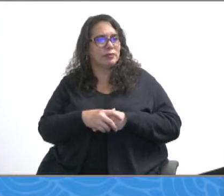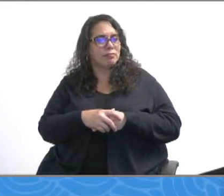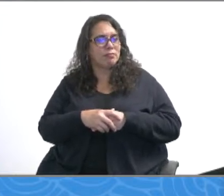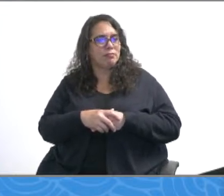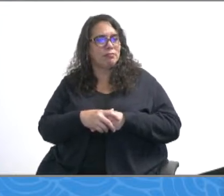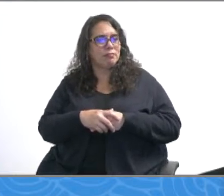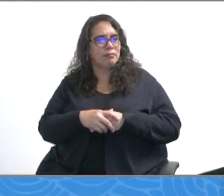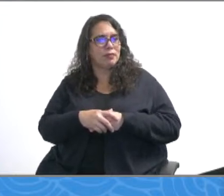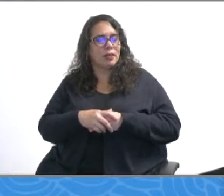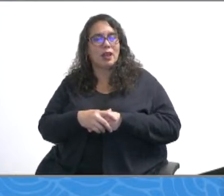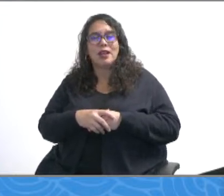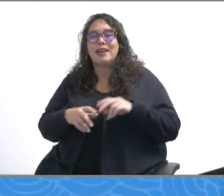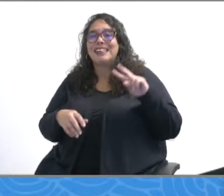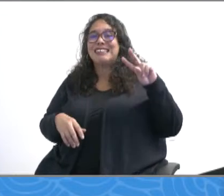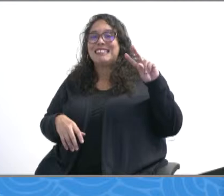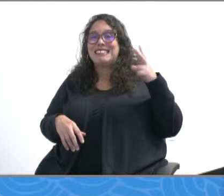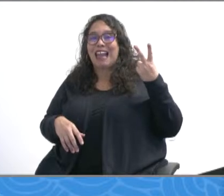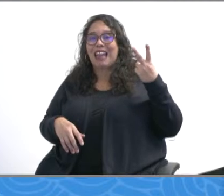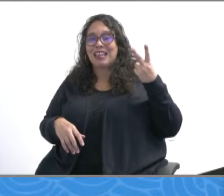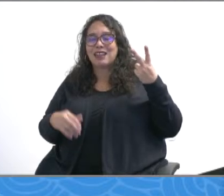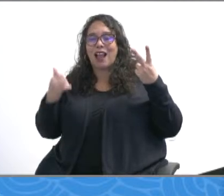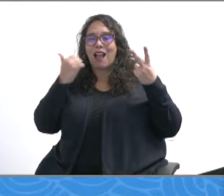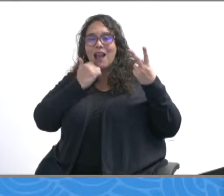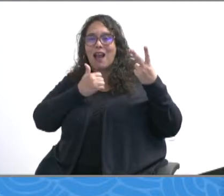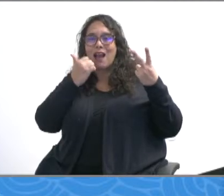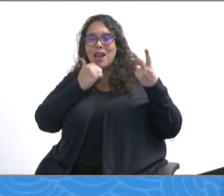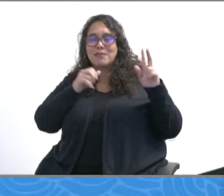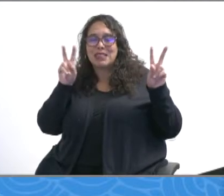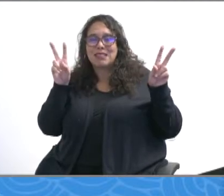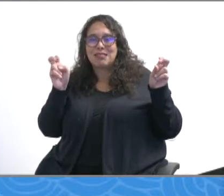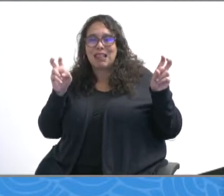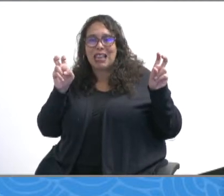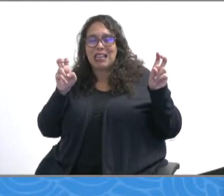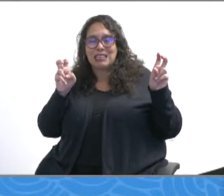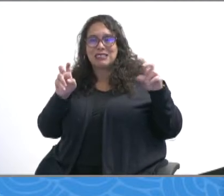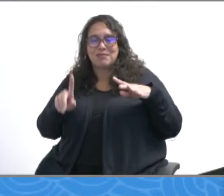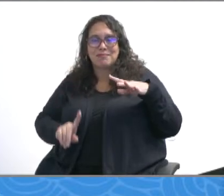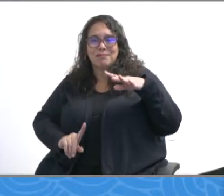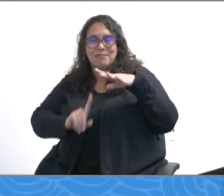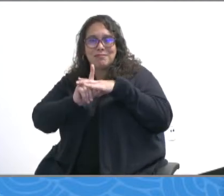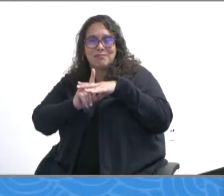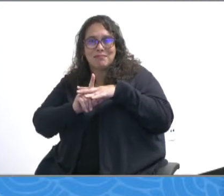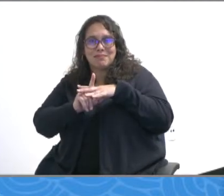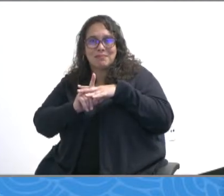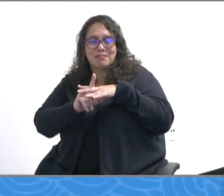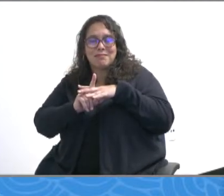The second part is the common themes that emerge from asking these questions and getting answers.